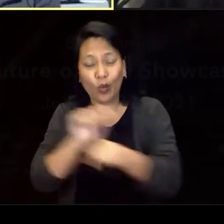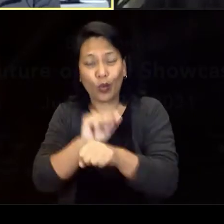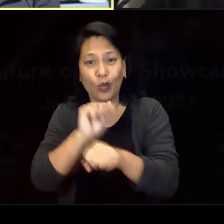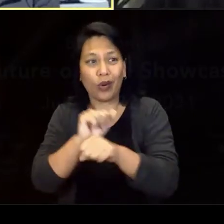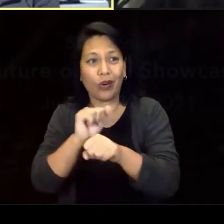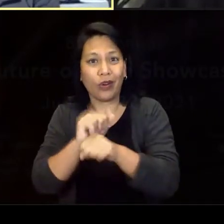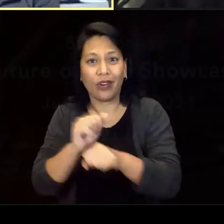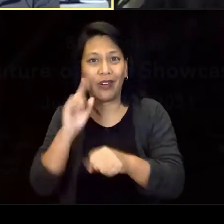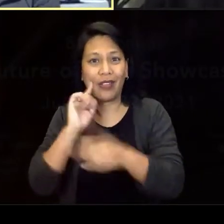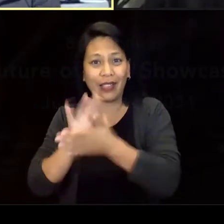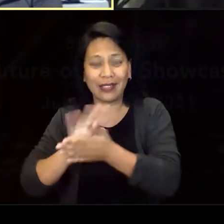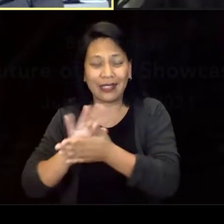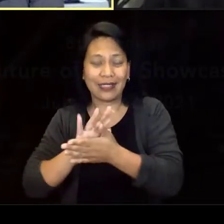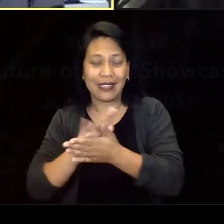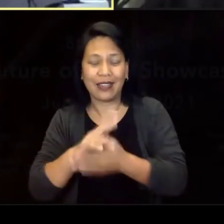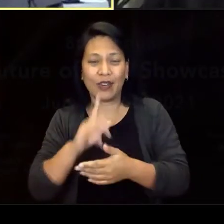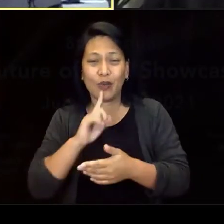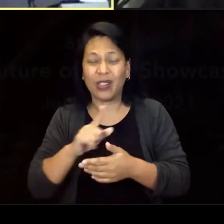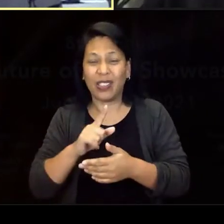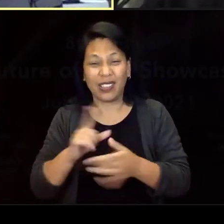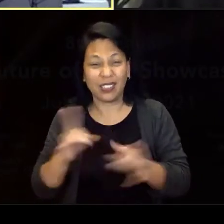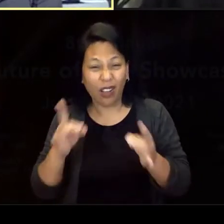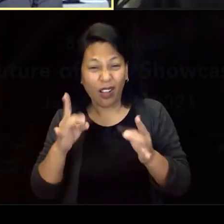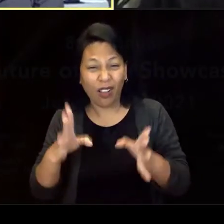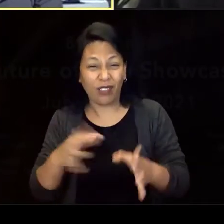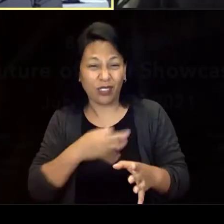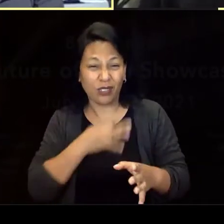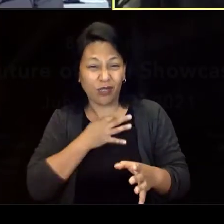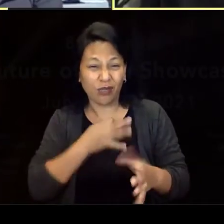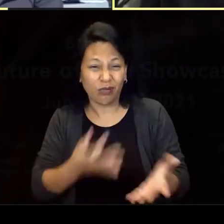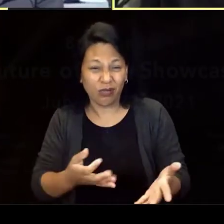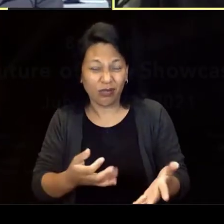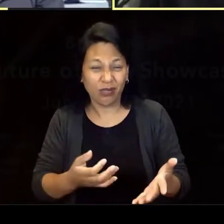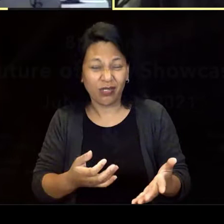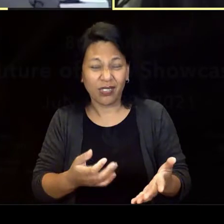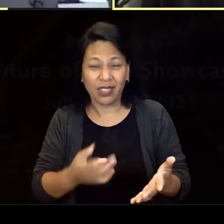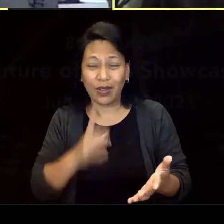It's honestly like gross, to be honest, like how it isn't covered yet.